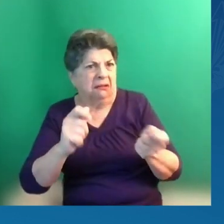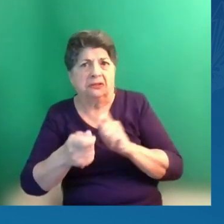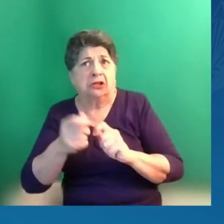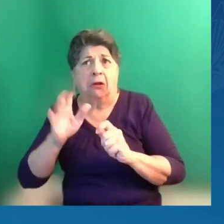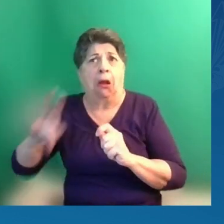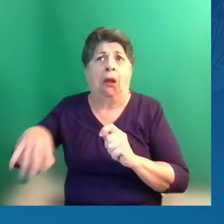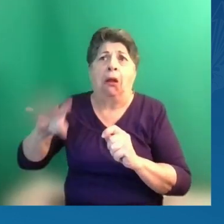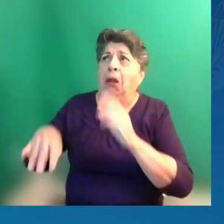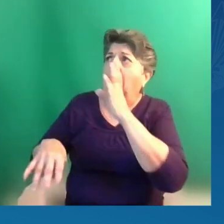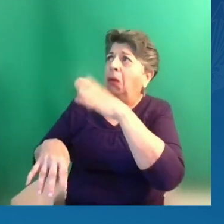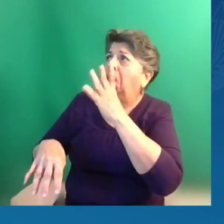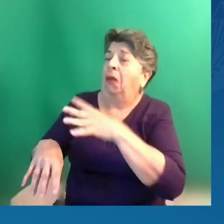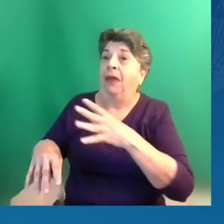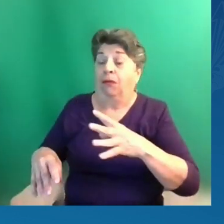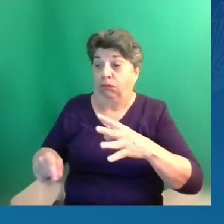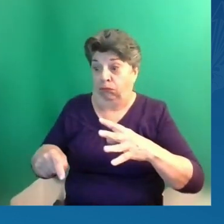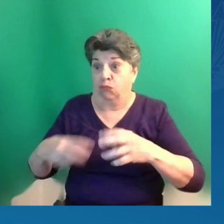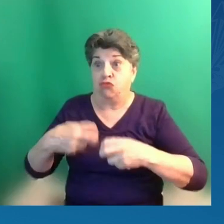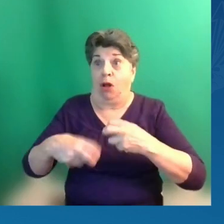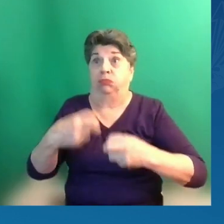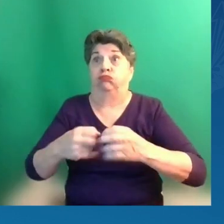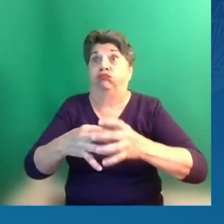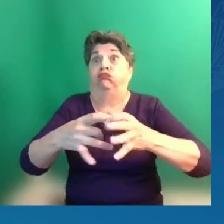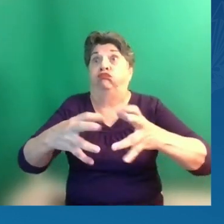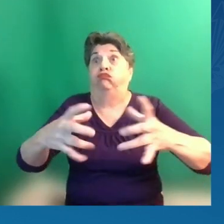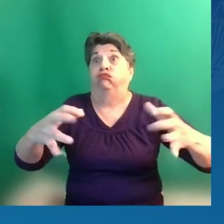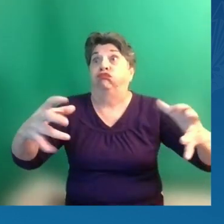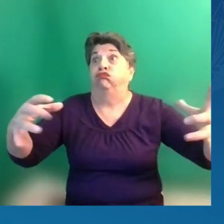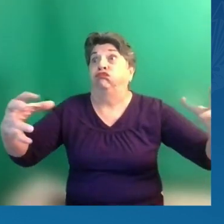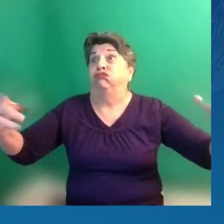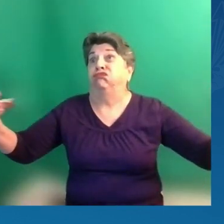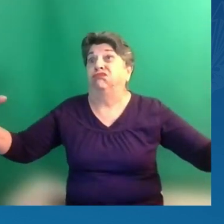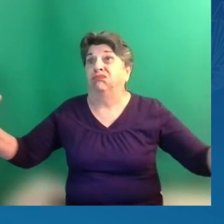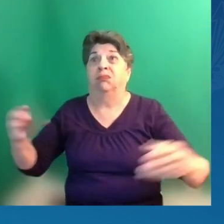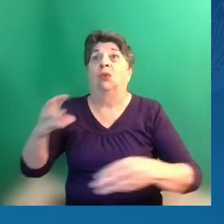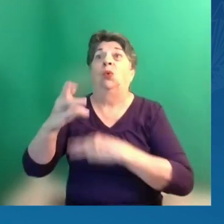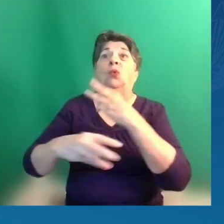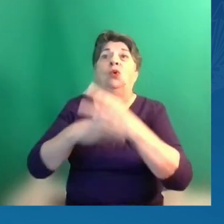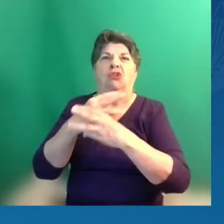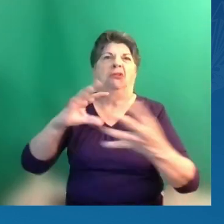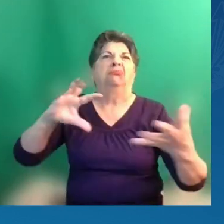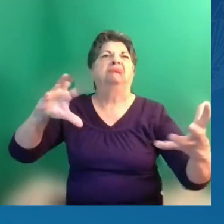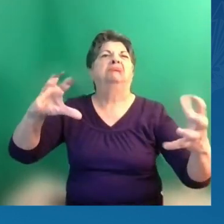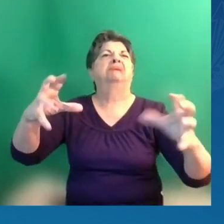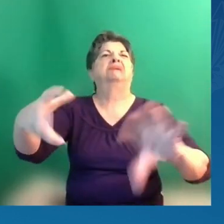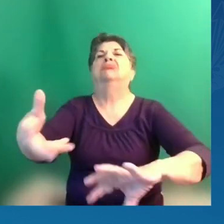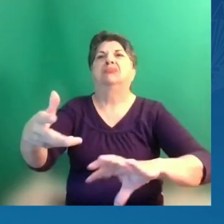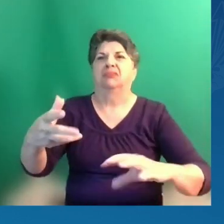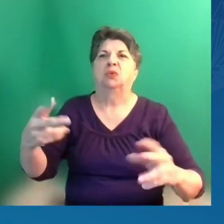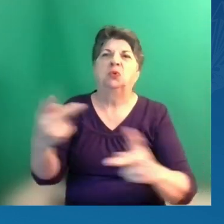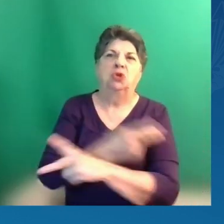will only drive that number higher. By 2030, almost half of the world's population